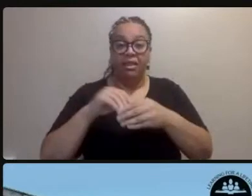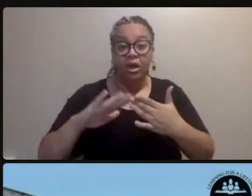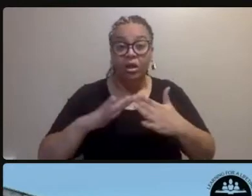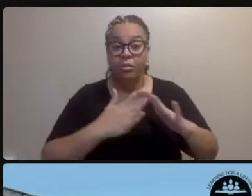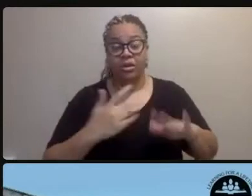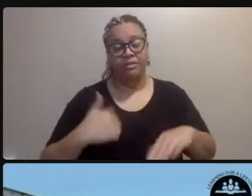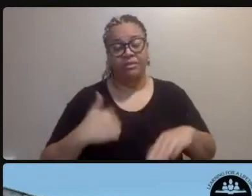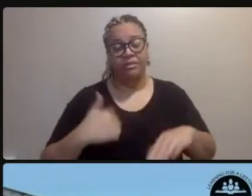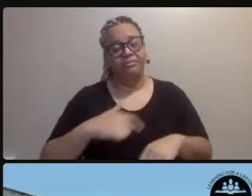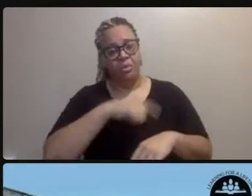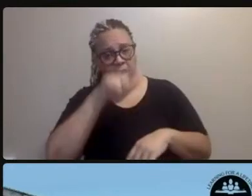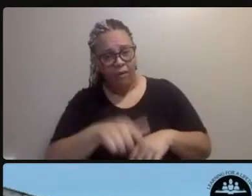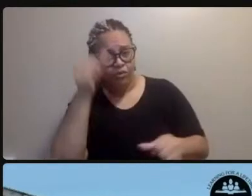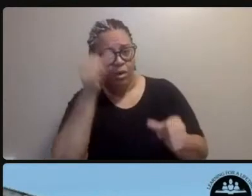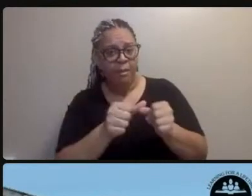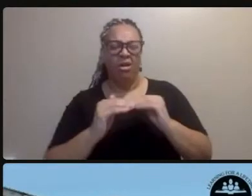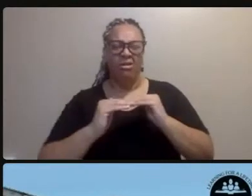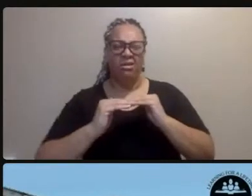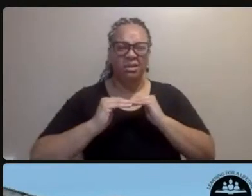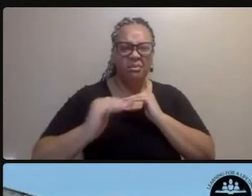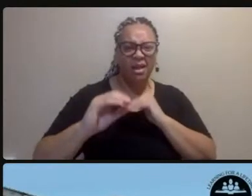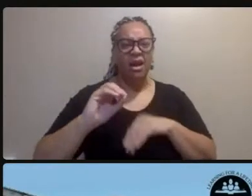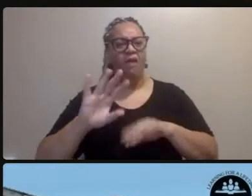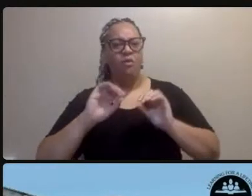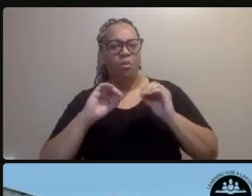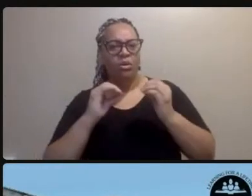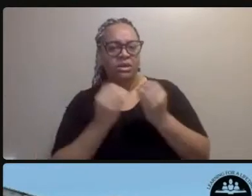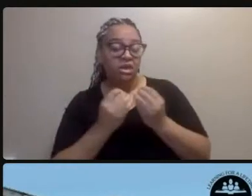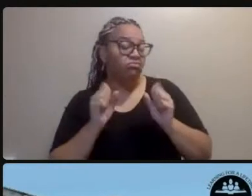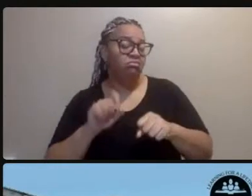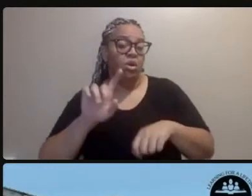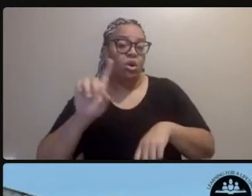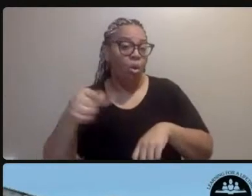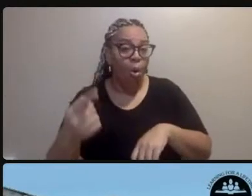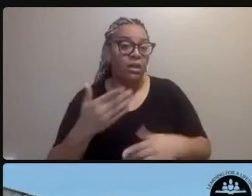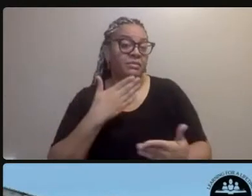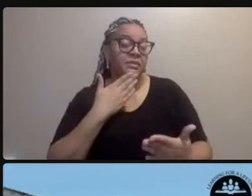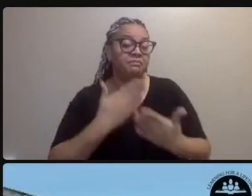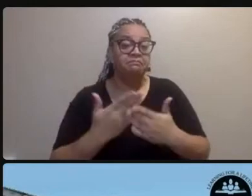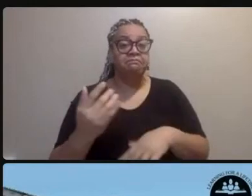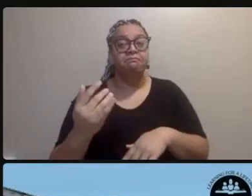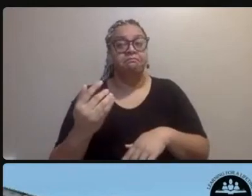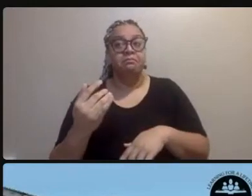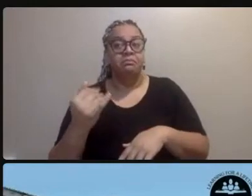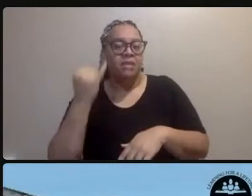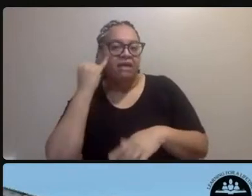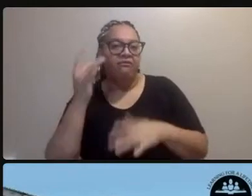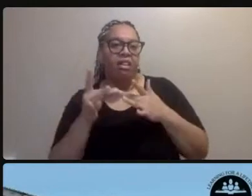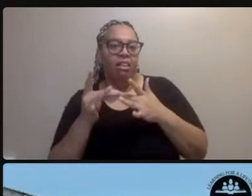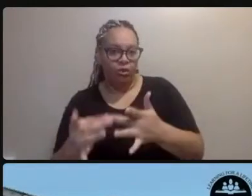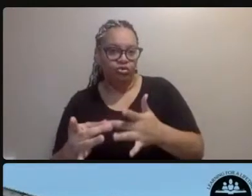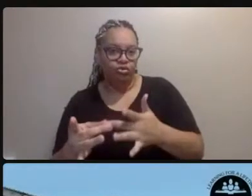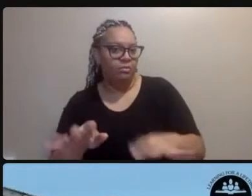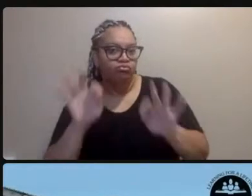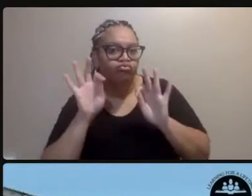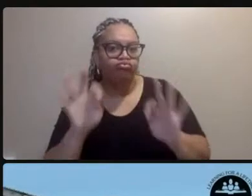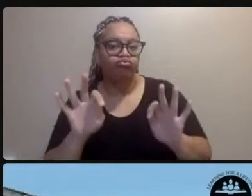ALSO THE SUPERINTENDENT AND THE COMMUNITY.